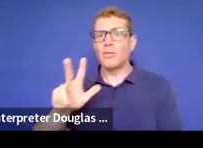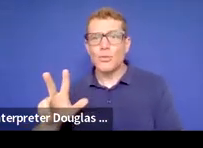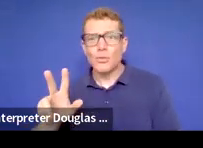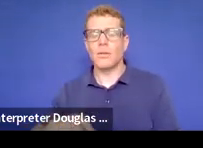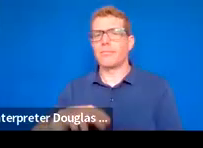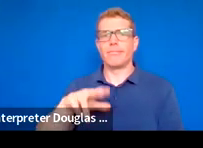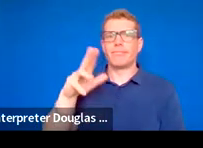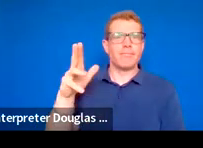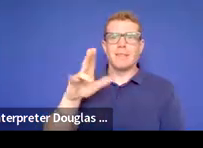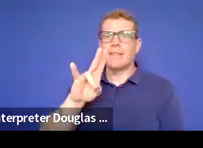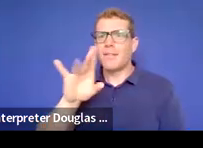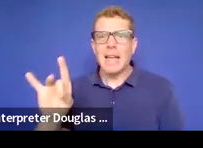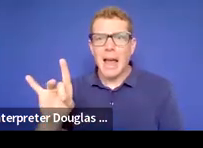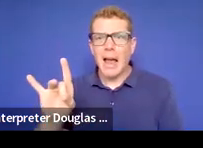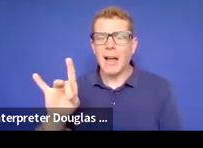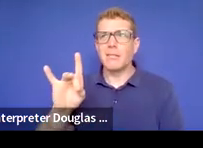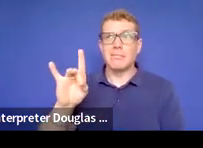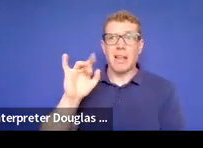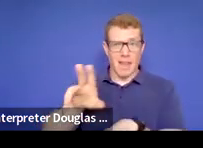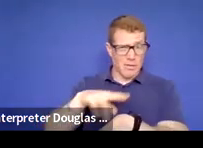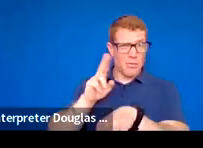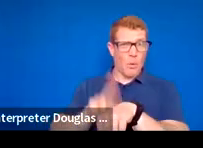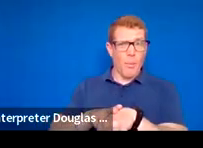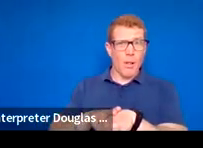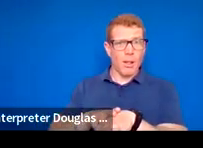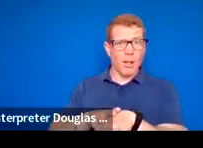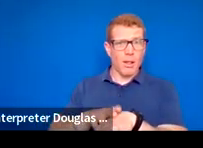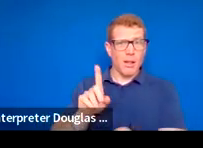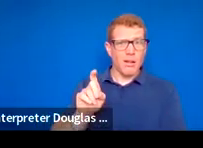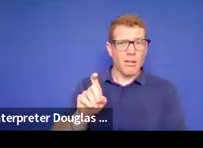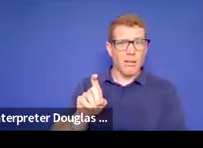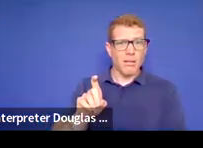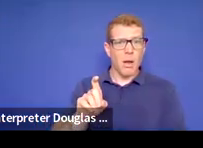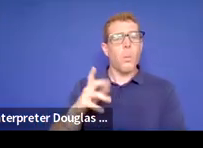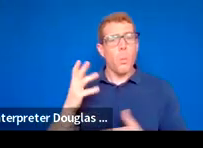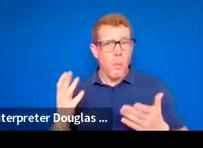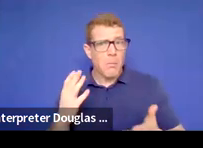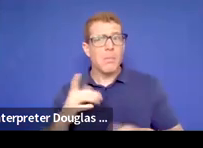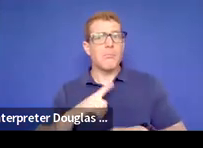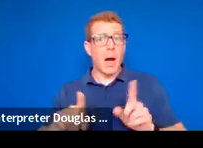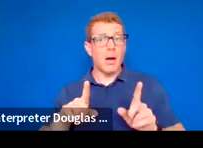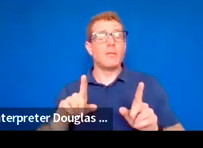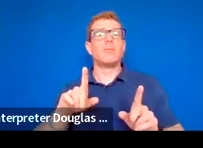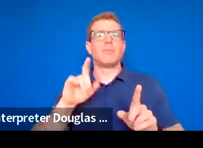You get normal memory loss. But isn't interrupting your world that's what you have to determine.